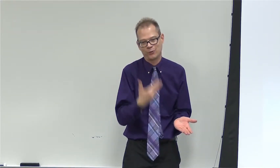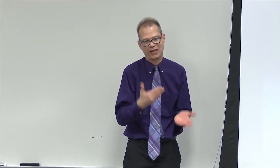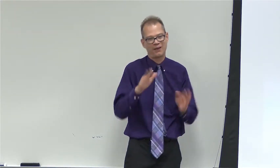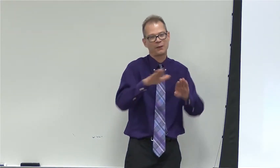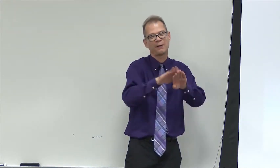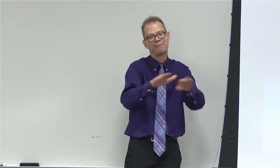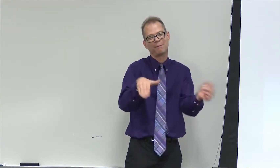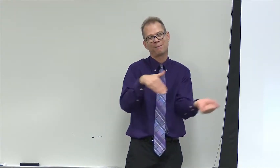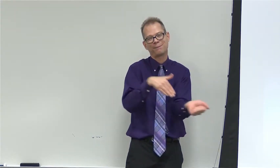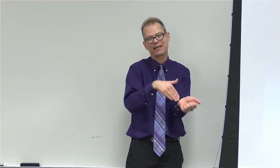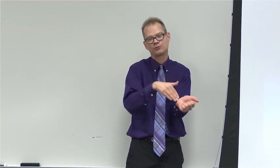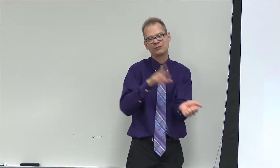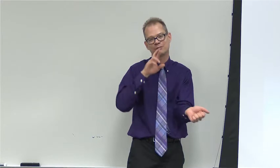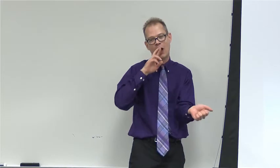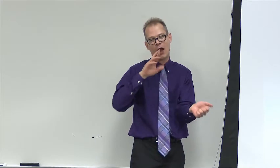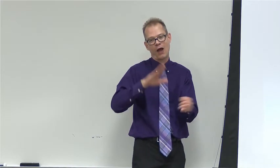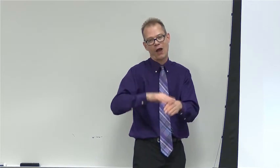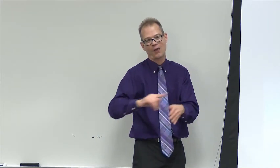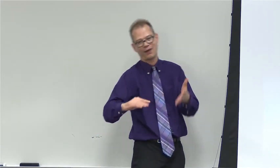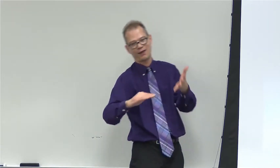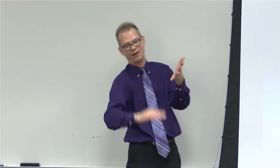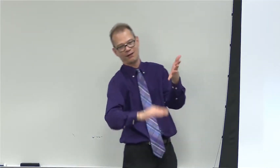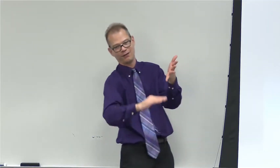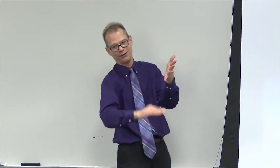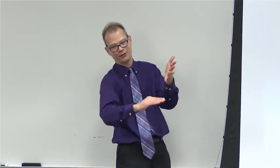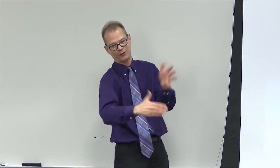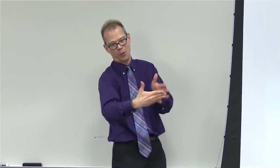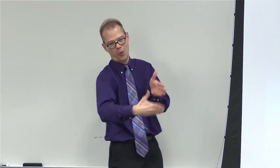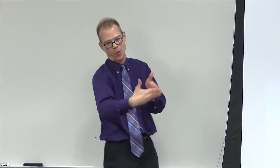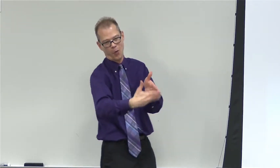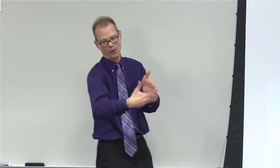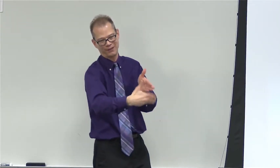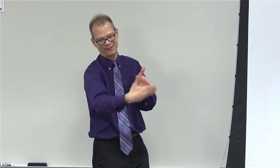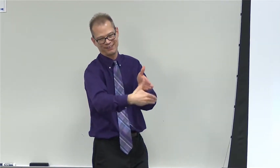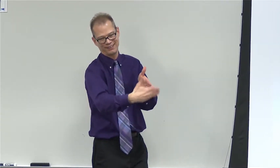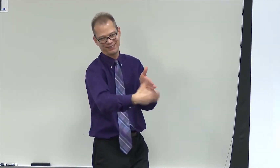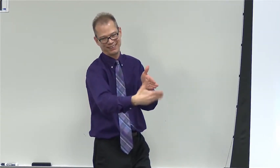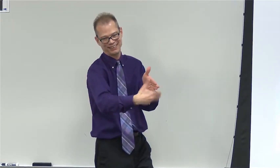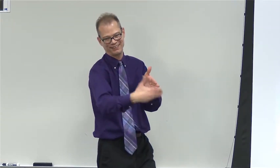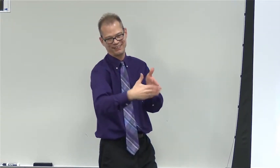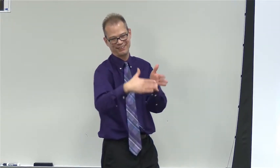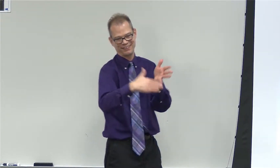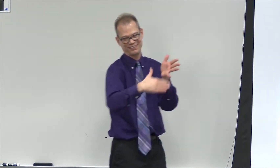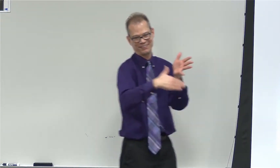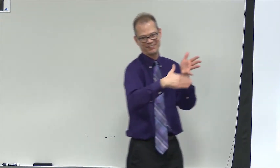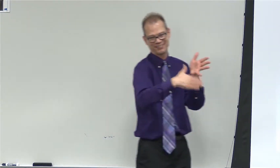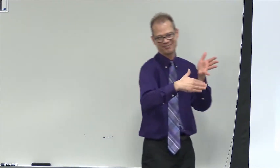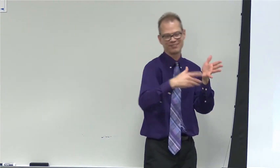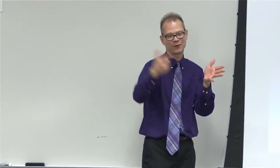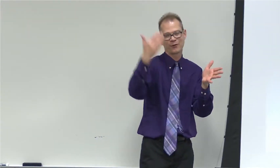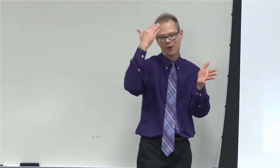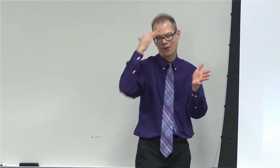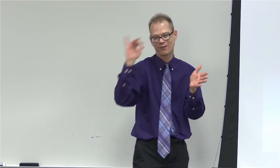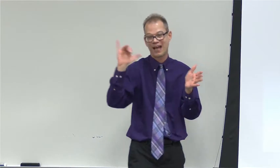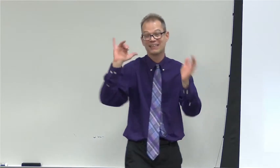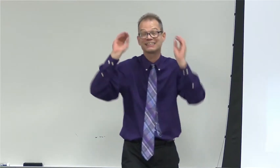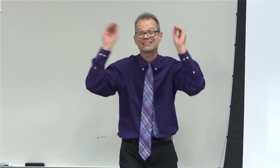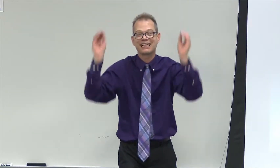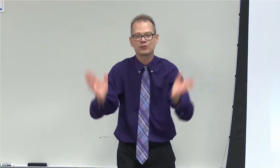would not pay for the services that I needed. Pediatricians kind of are lower on the list.